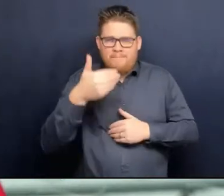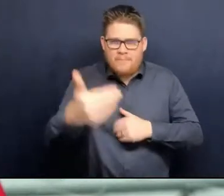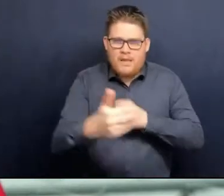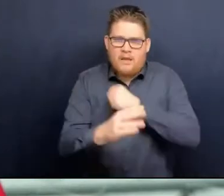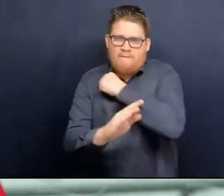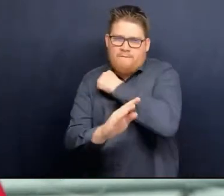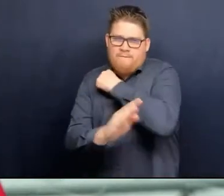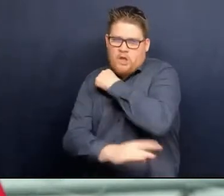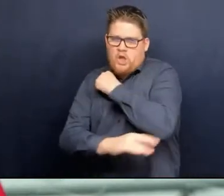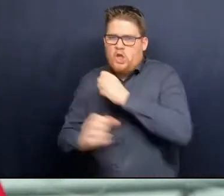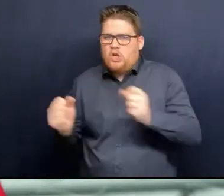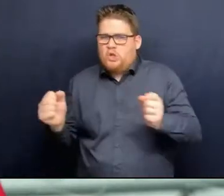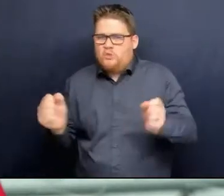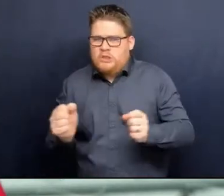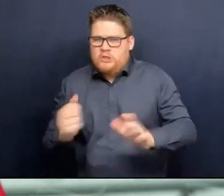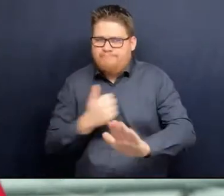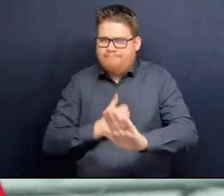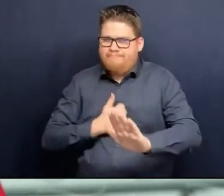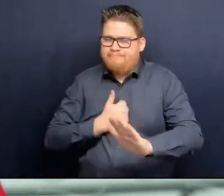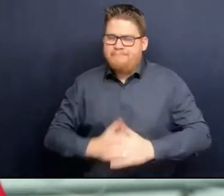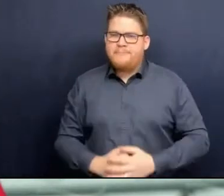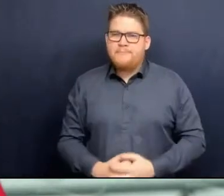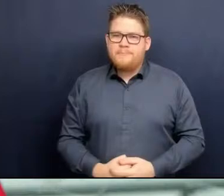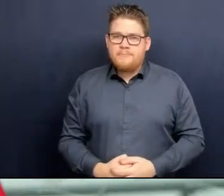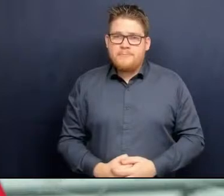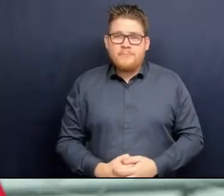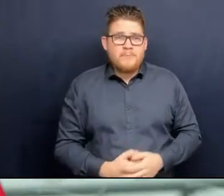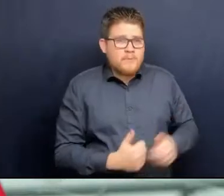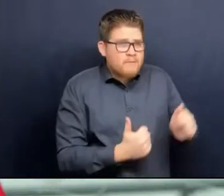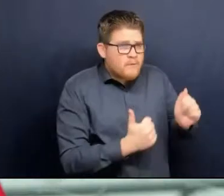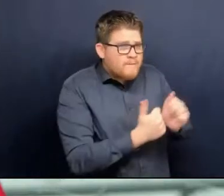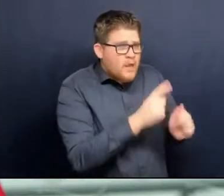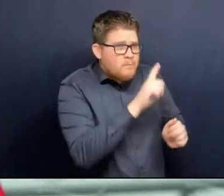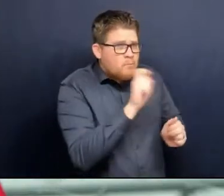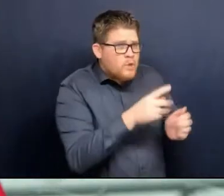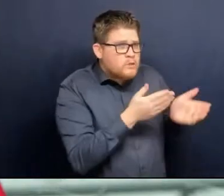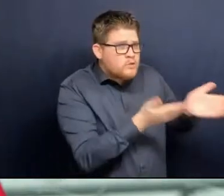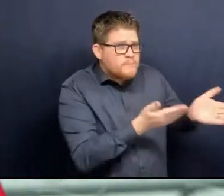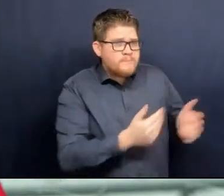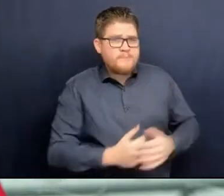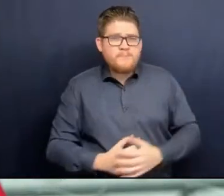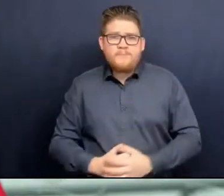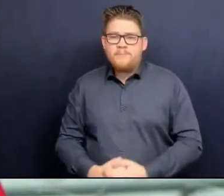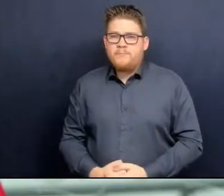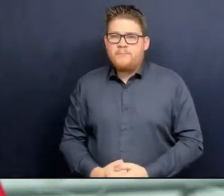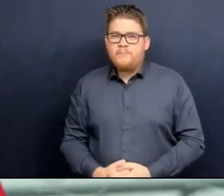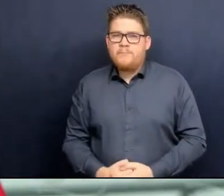Bender, Do you have a follow up? I do. Thank you. And at least I